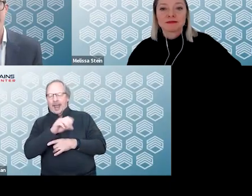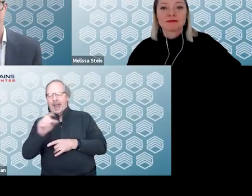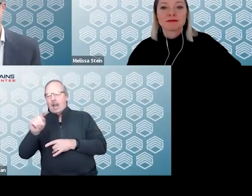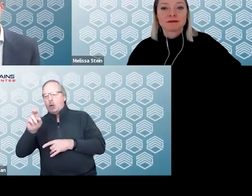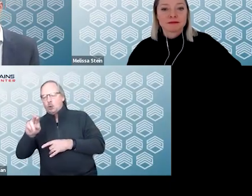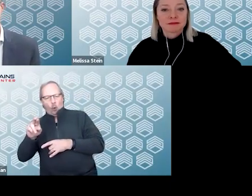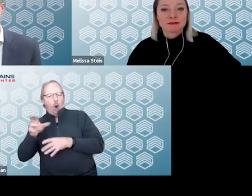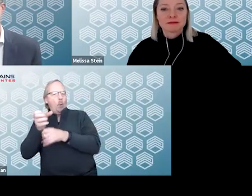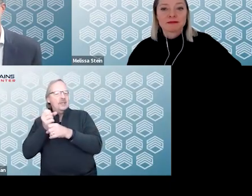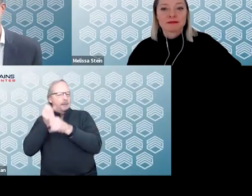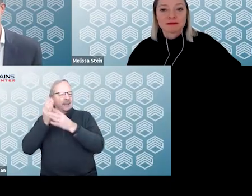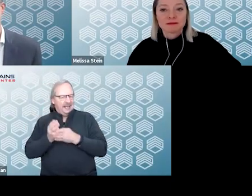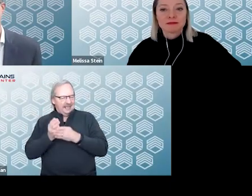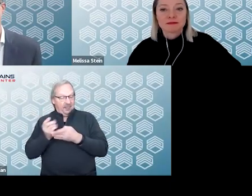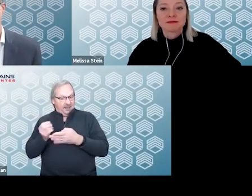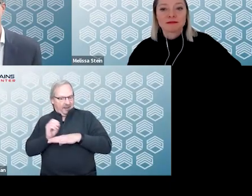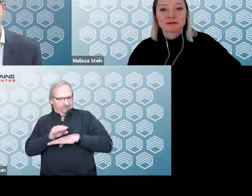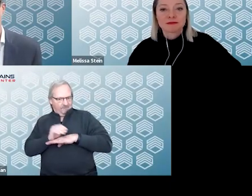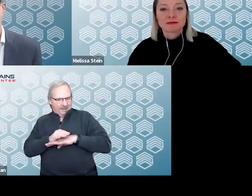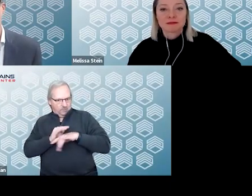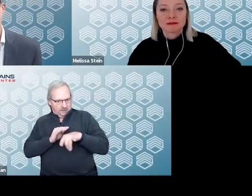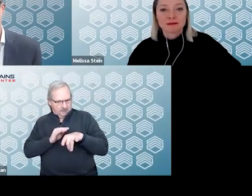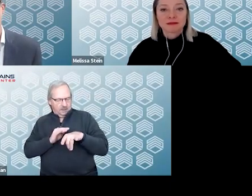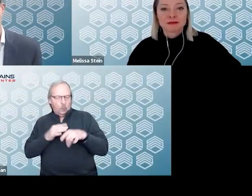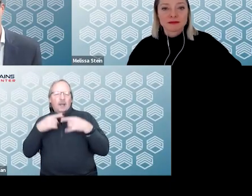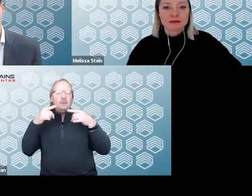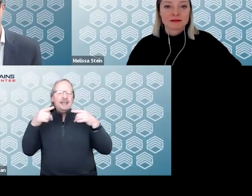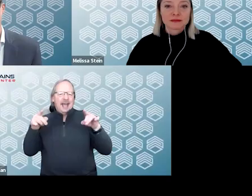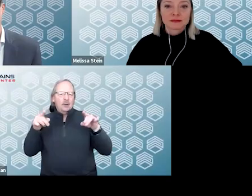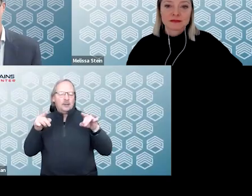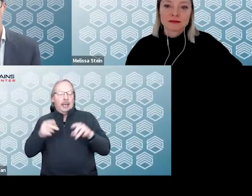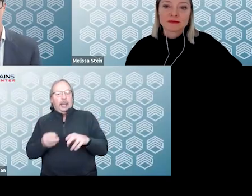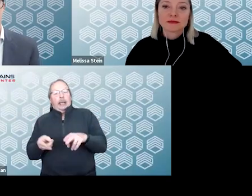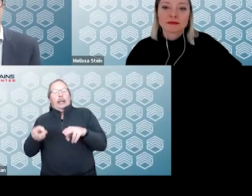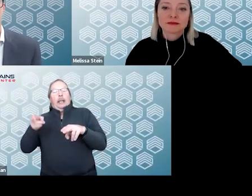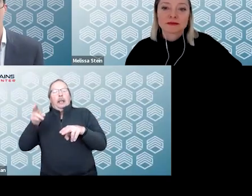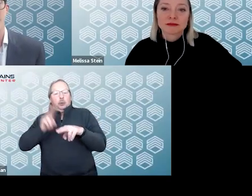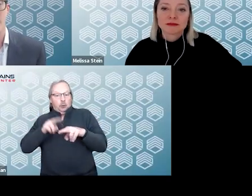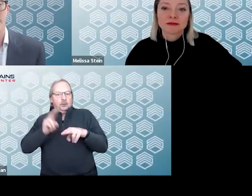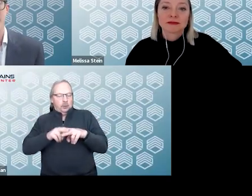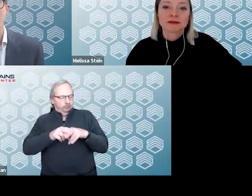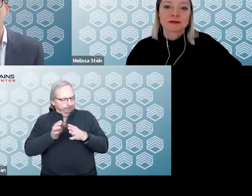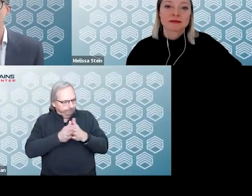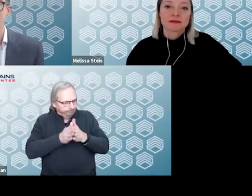This advisory, through which everything was announced, increased the allowable incentive value from $75